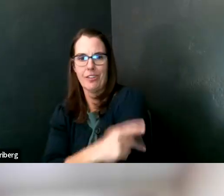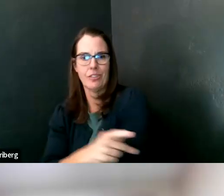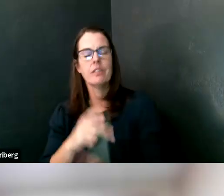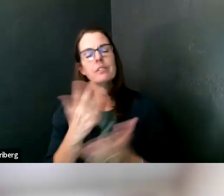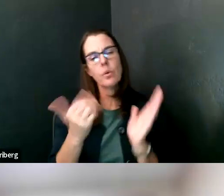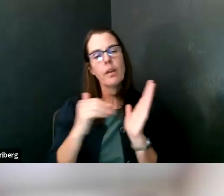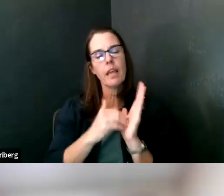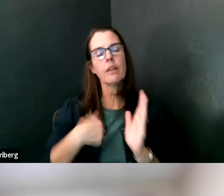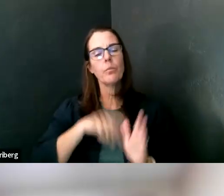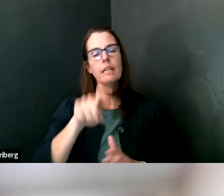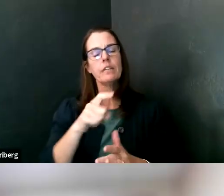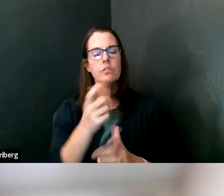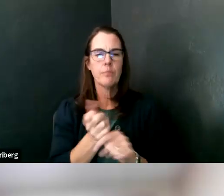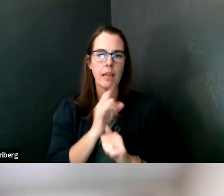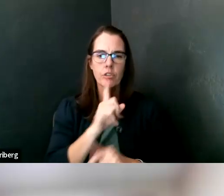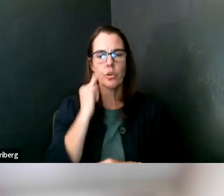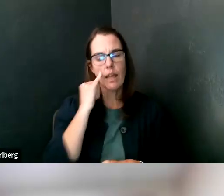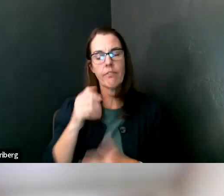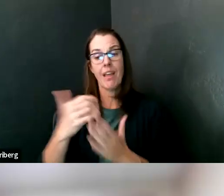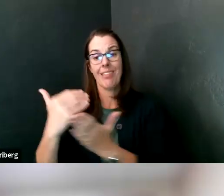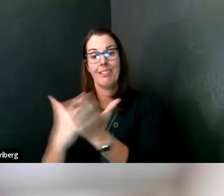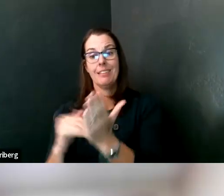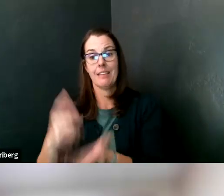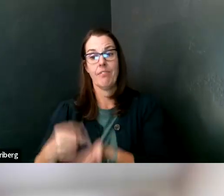carefully whether the listed therapeutic alternatives are genuinely substitutable for